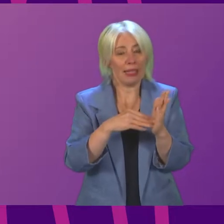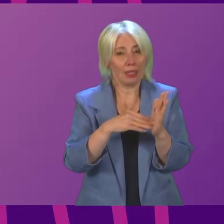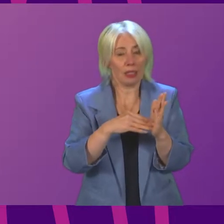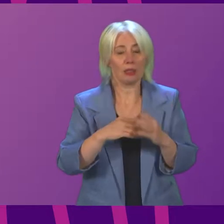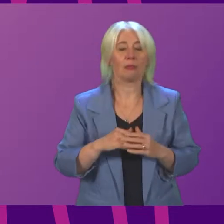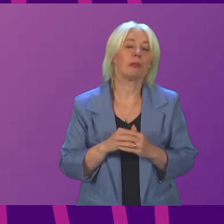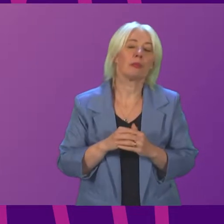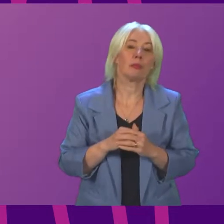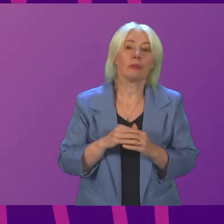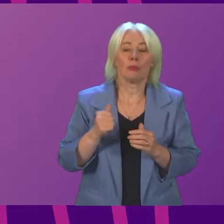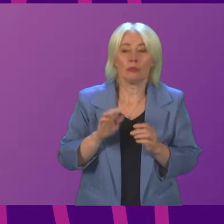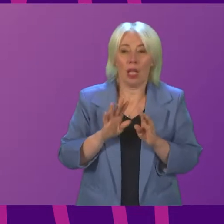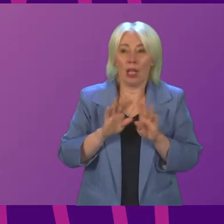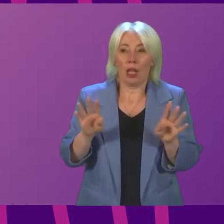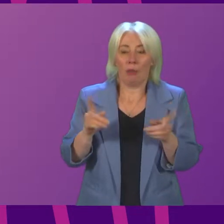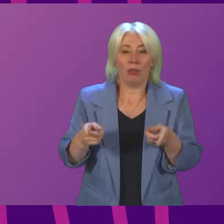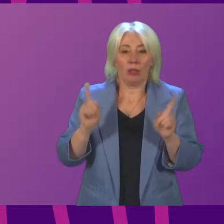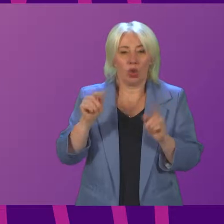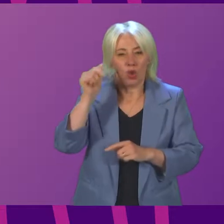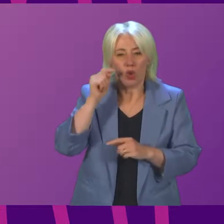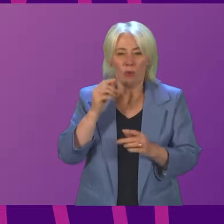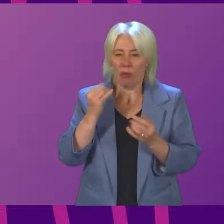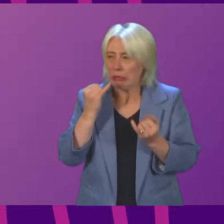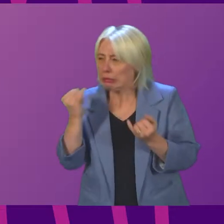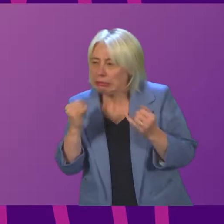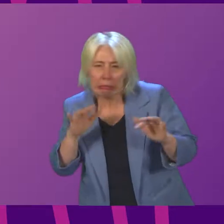The cabinet secretary knows that there was a lot of scaremongering before the vaccination